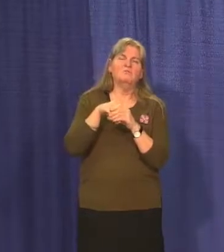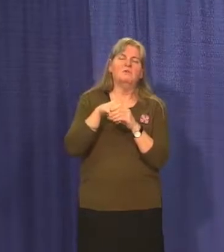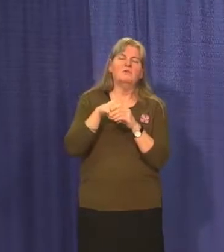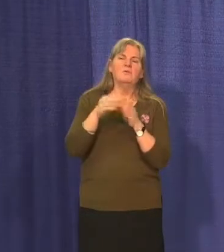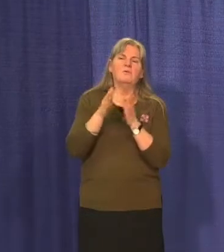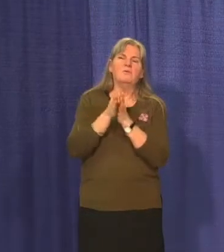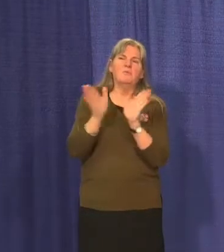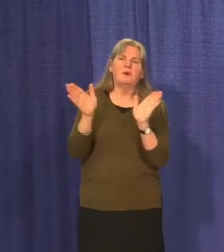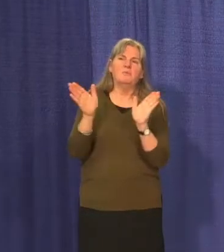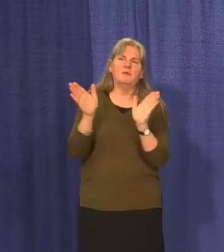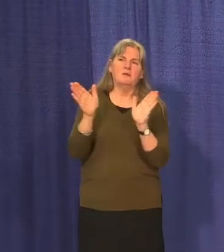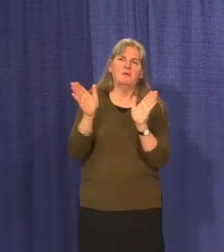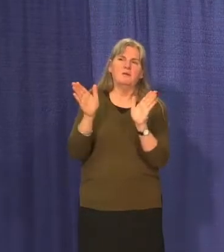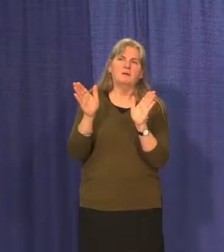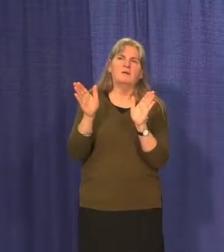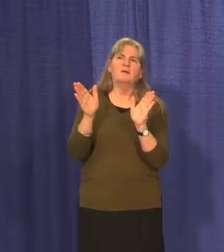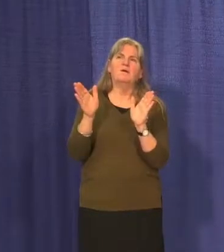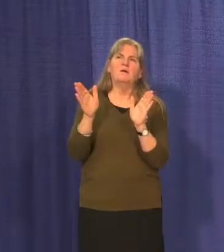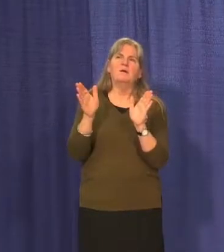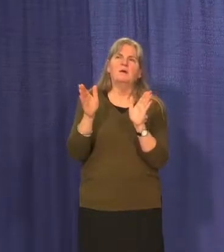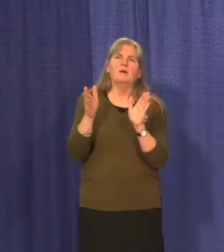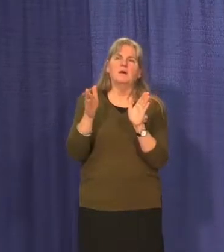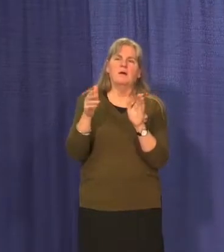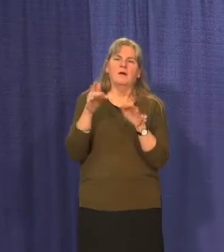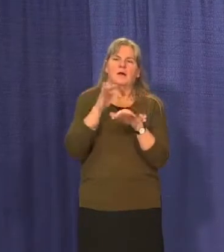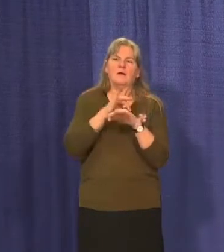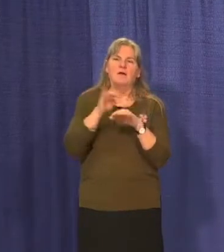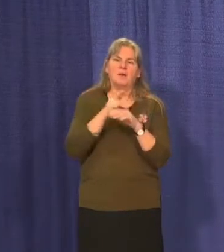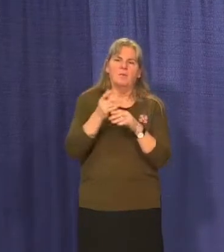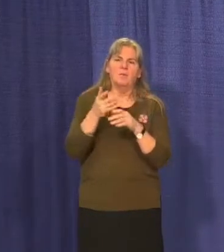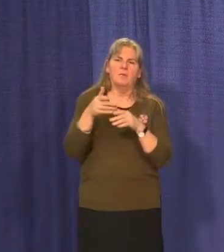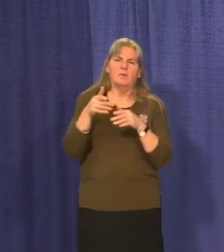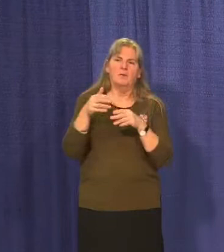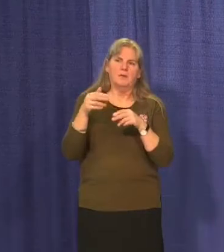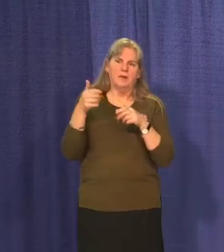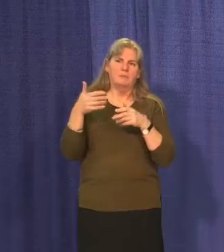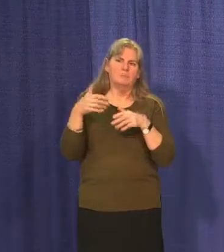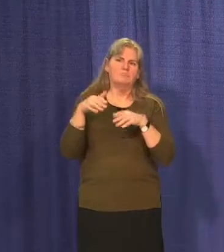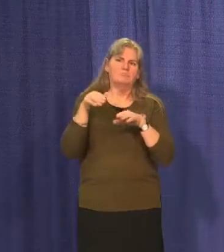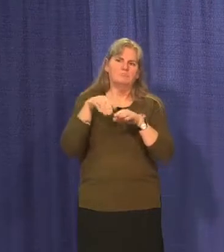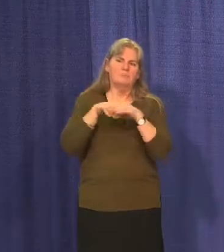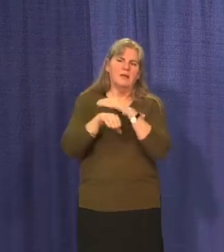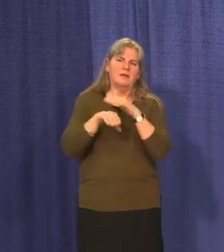going to be our most efficient way to take care of those people. Reporter: Thank you. Pat: Thank you.